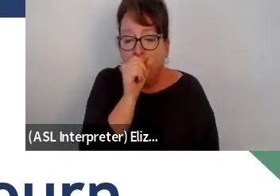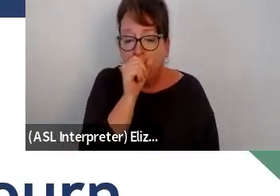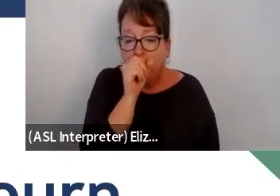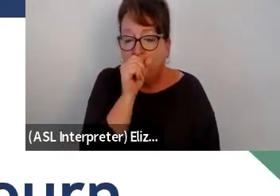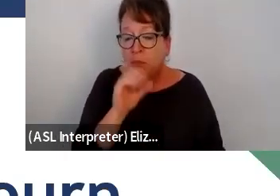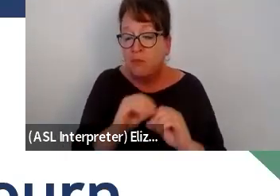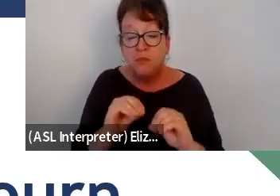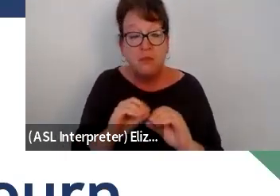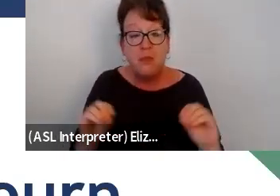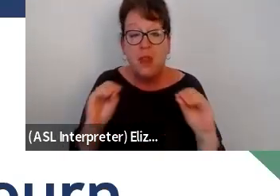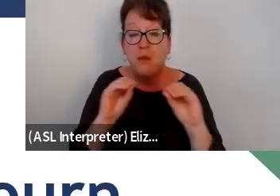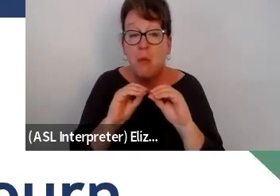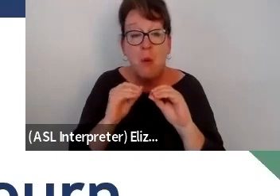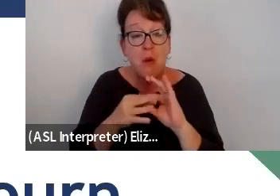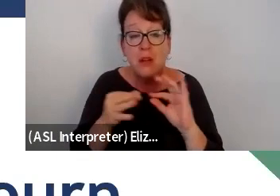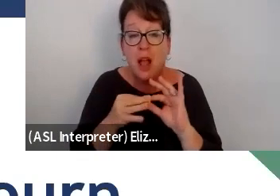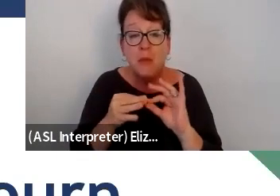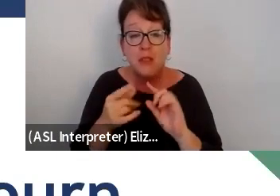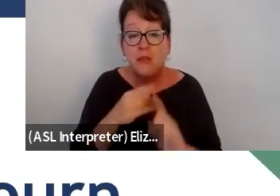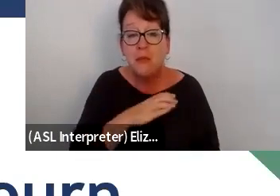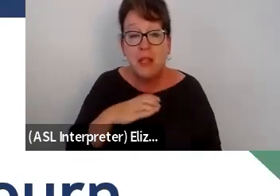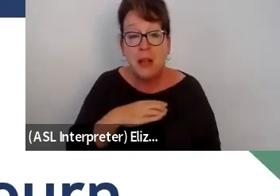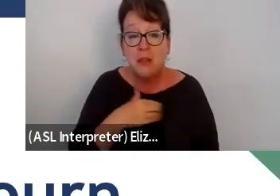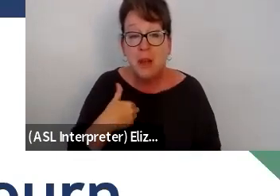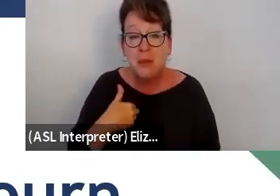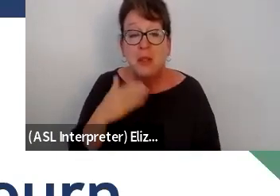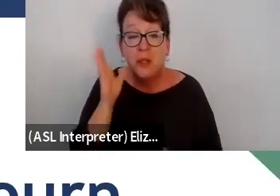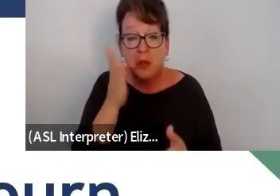the exception of fueling infrastructure for dray trucks and locomotives,